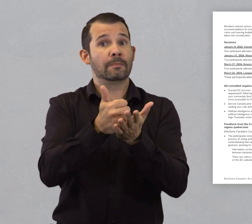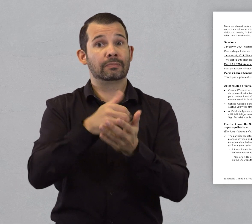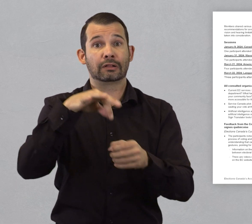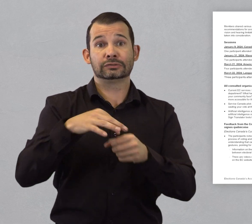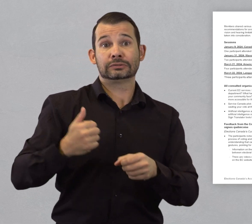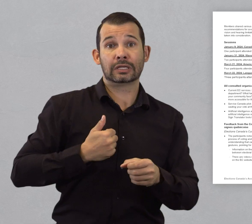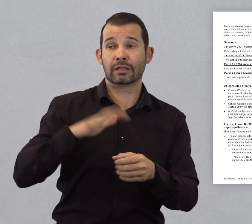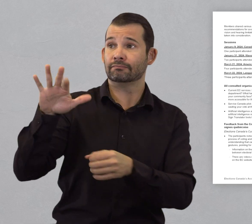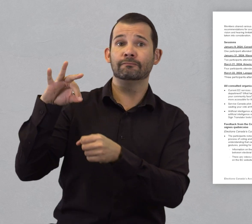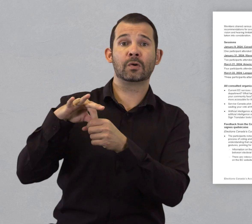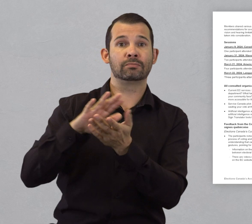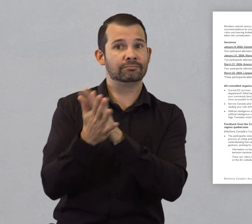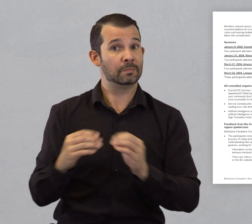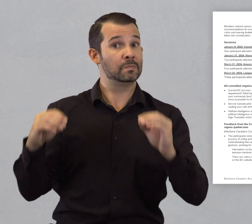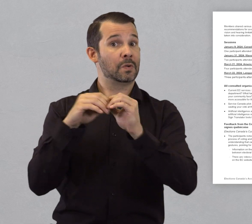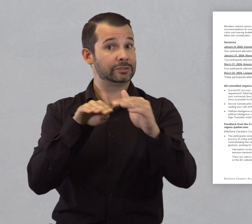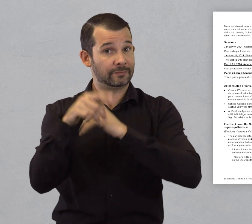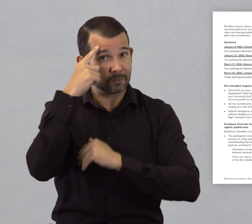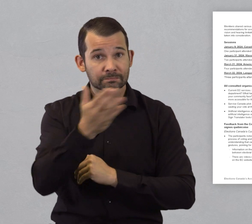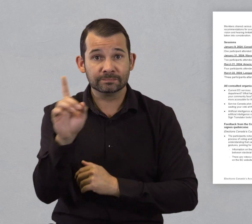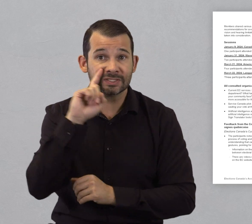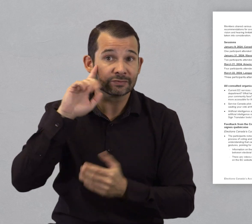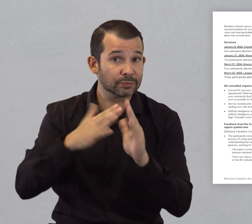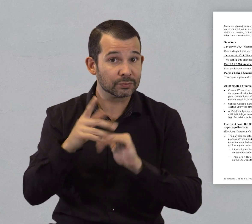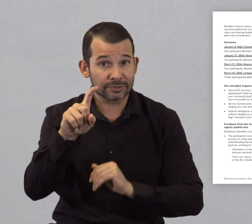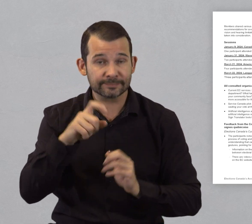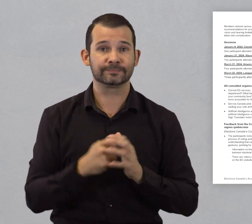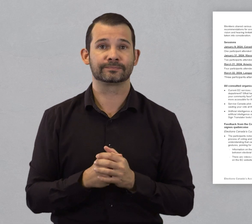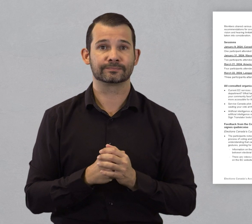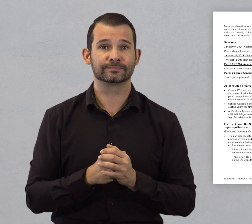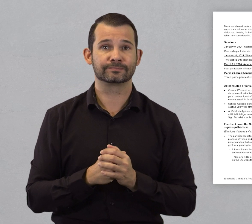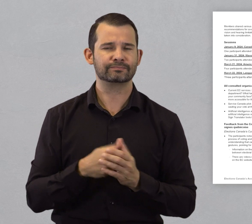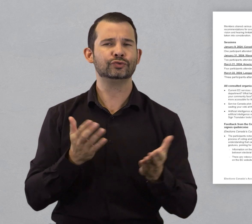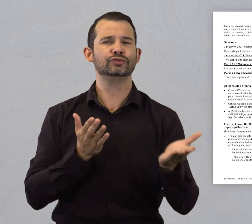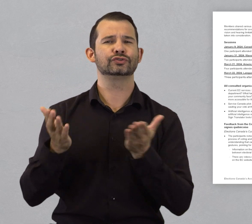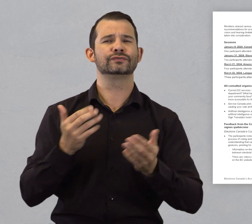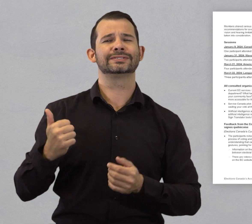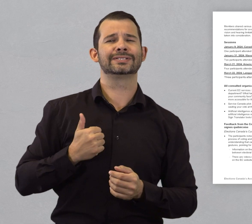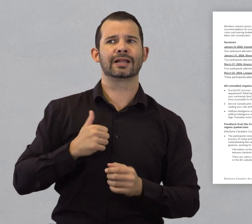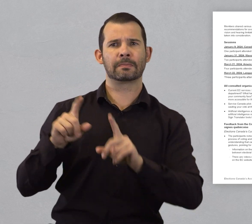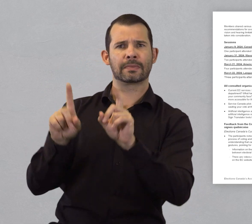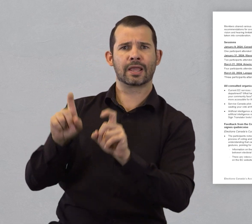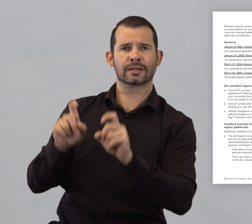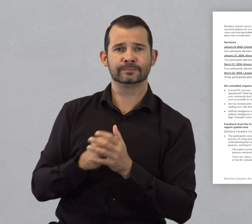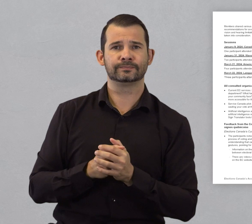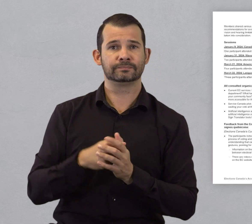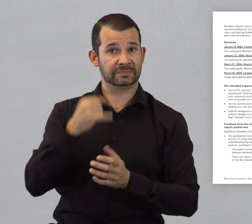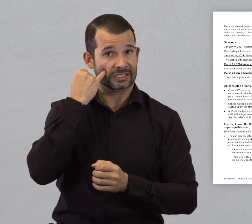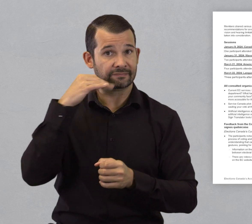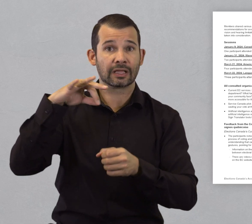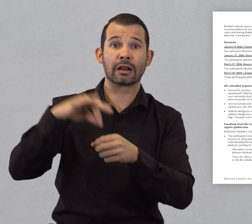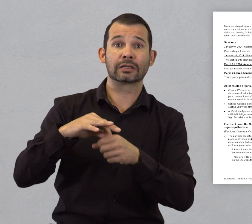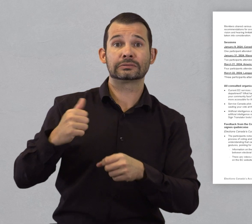voting more accessible for the Deaf community? • Service Canada pilot: If EC were to pilot